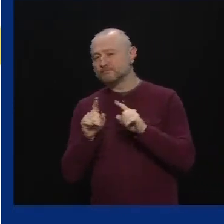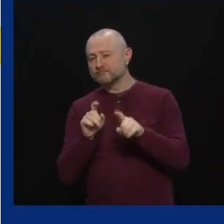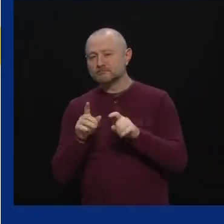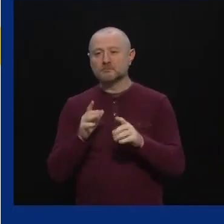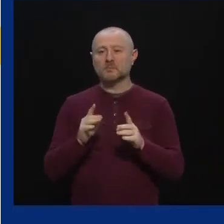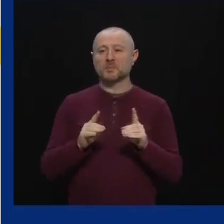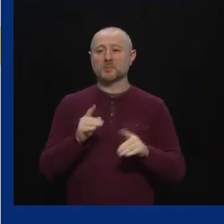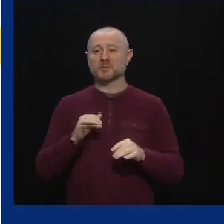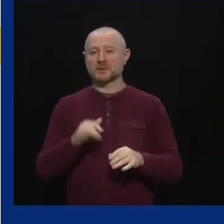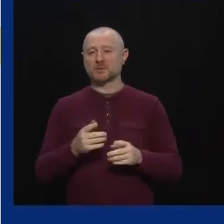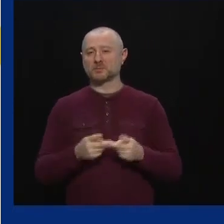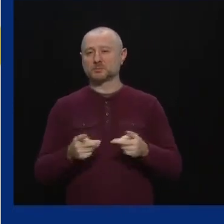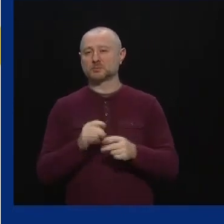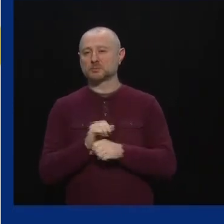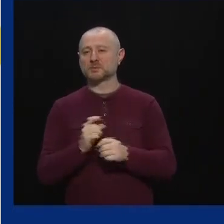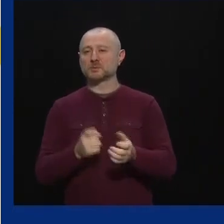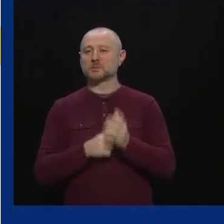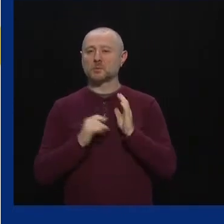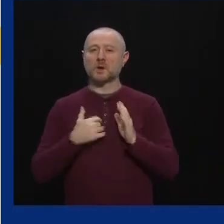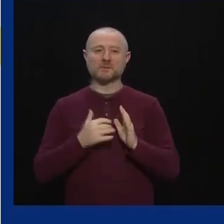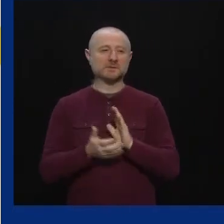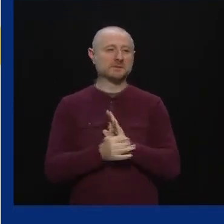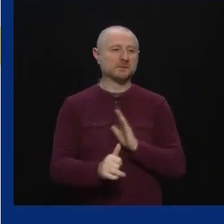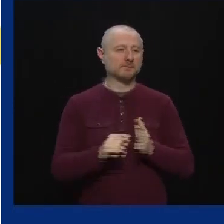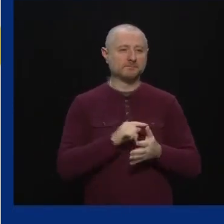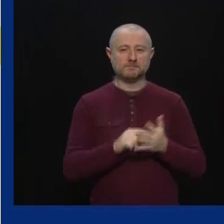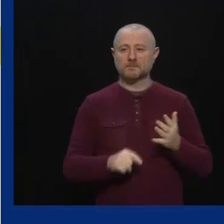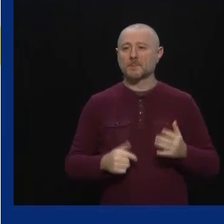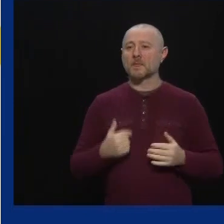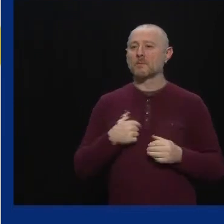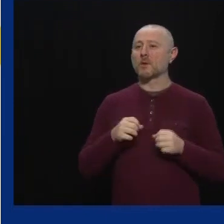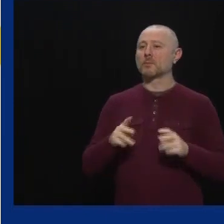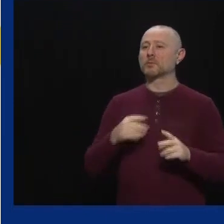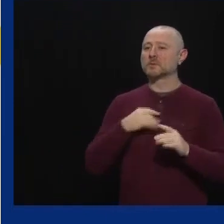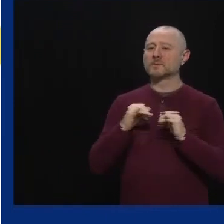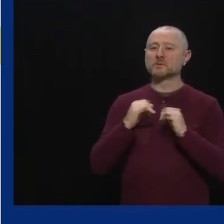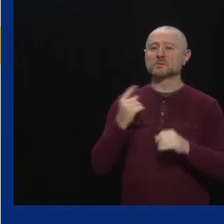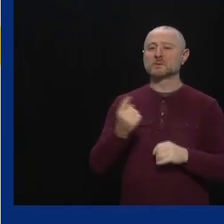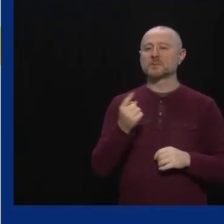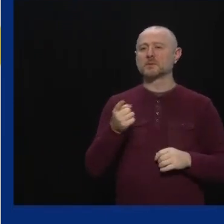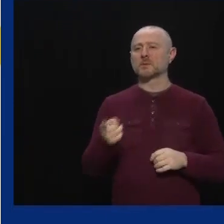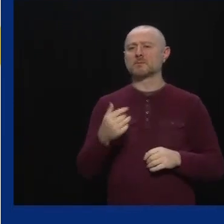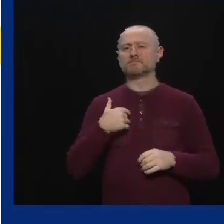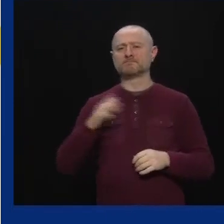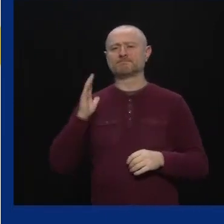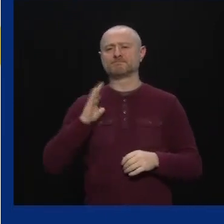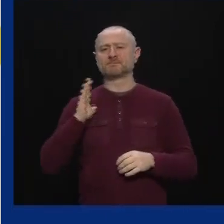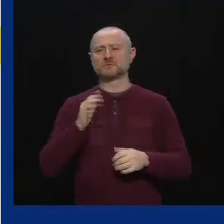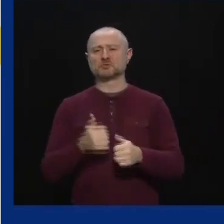IT'S ALL ABOUT THE WEATHER. AND I DON'T KNOW IF YOU KNOW THIS. WHEN I WAS INTERVIEWING INDIVIDUALS TO FILL THIS VERY